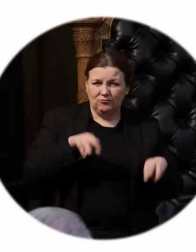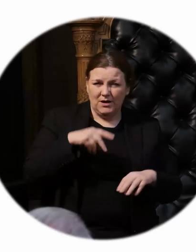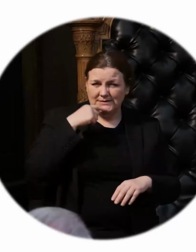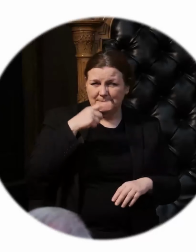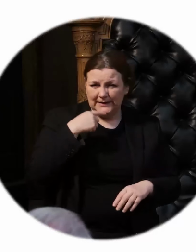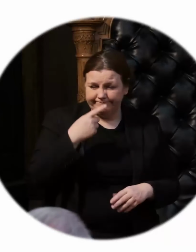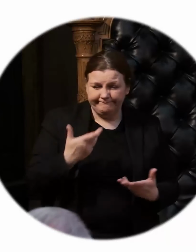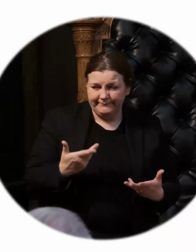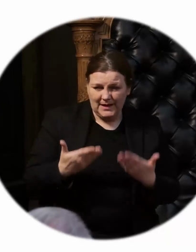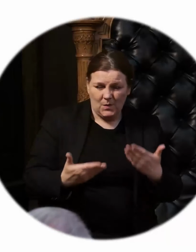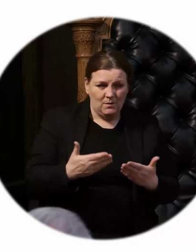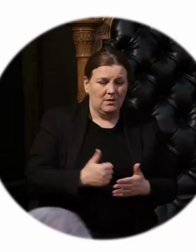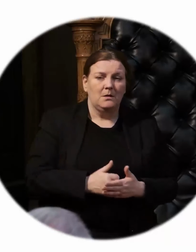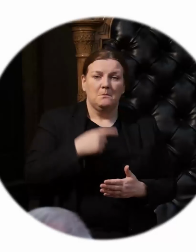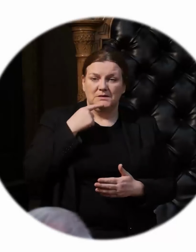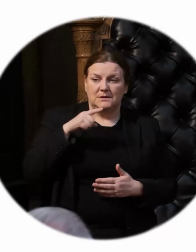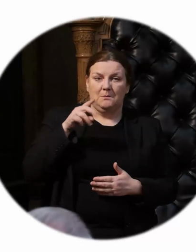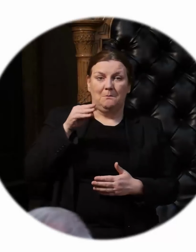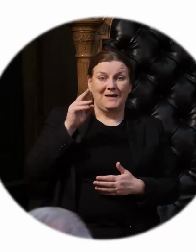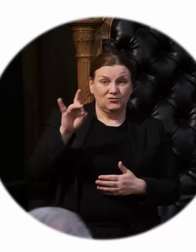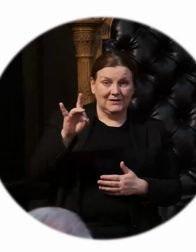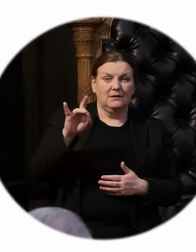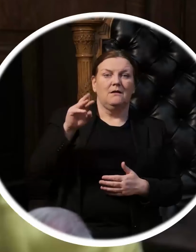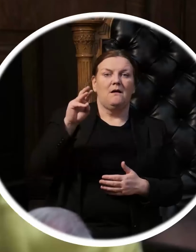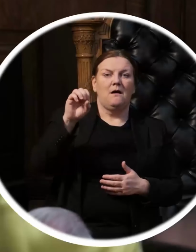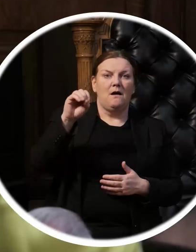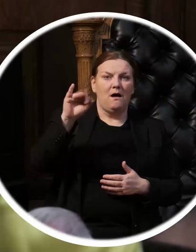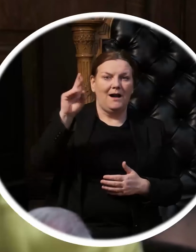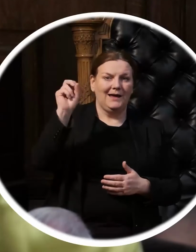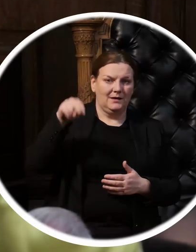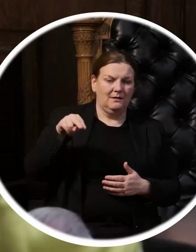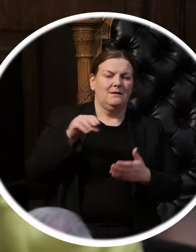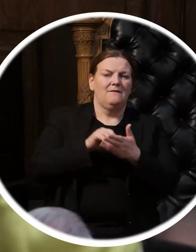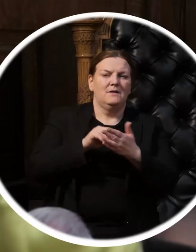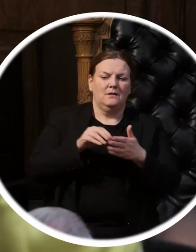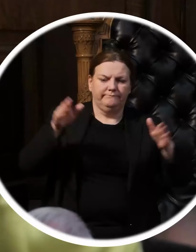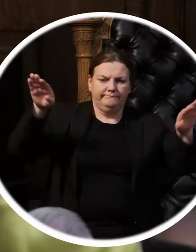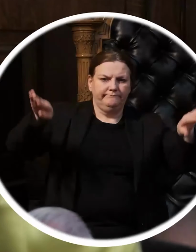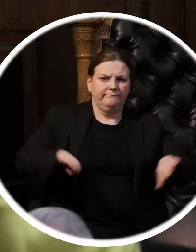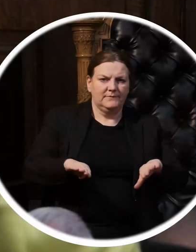But he originally had a quarry in Kildare which either the quality of the granite